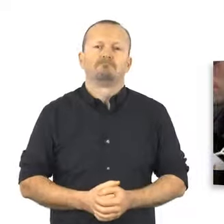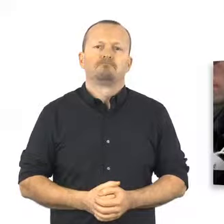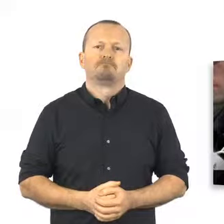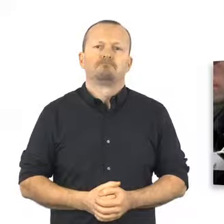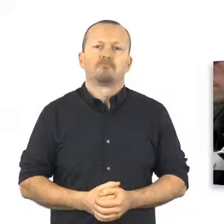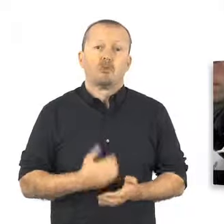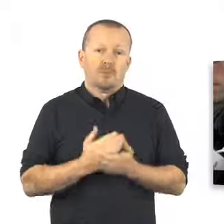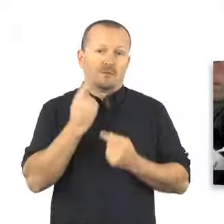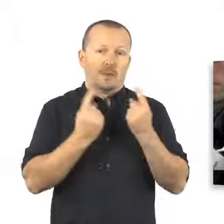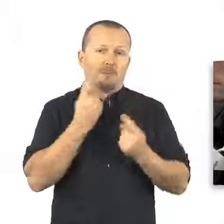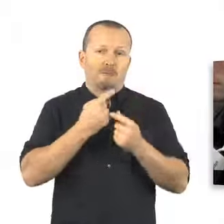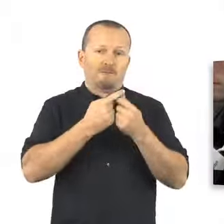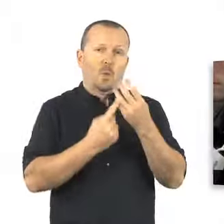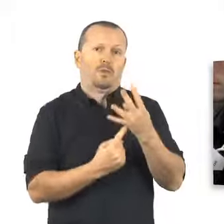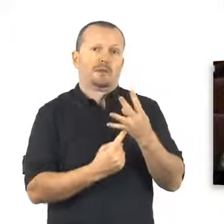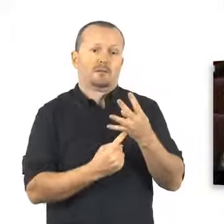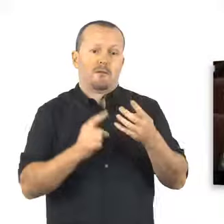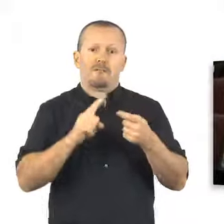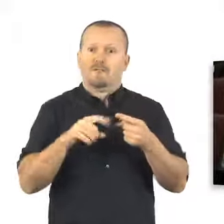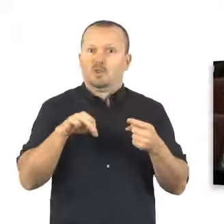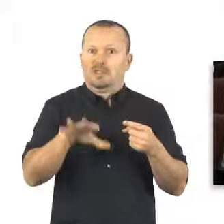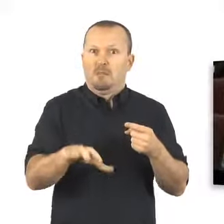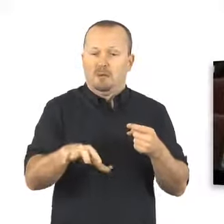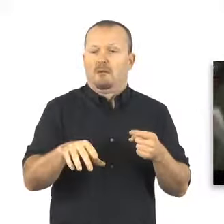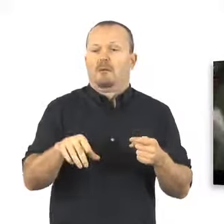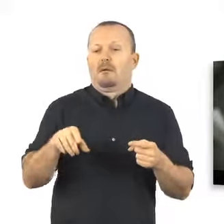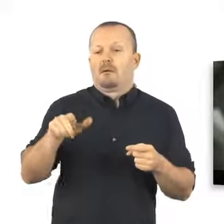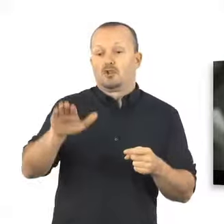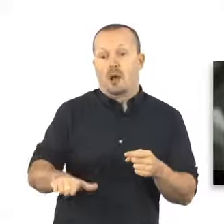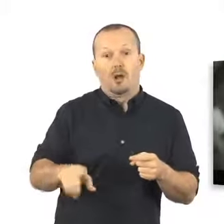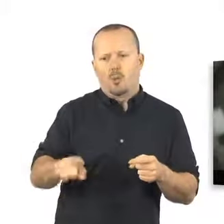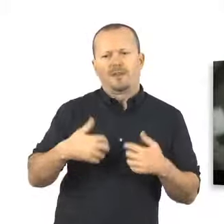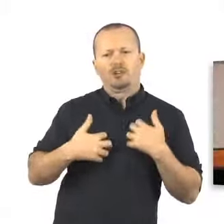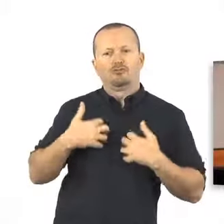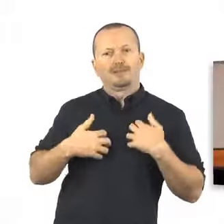There’s about four things to think about and the first tip or strategy is, talk about